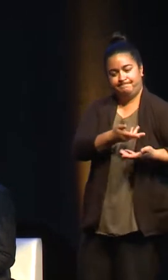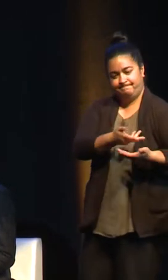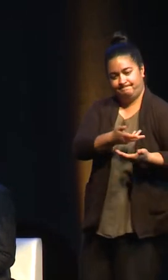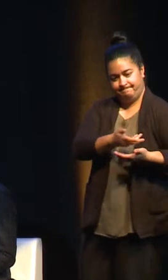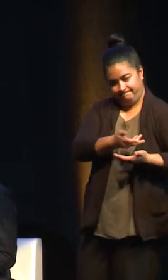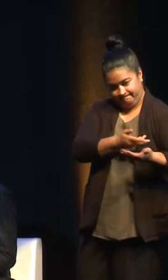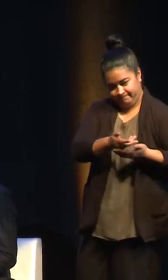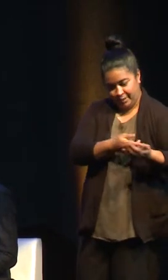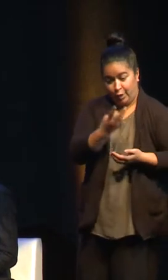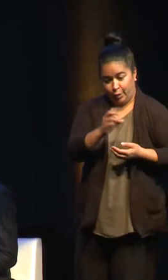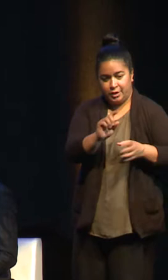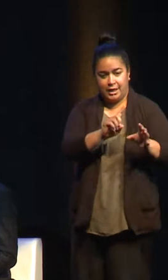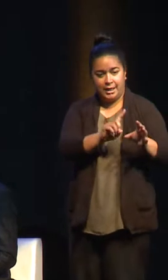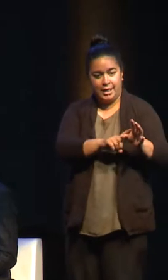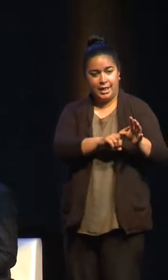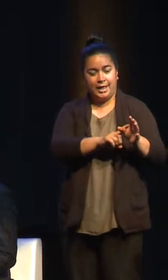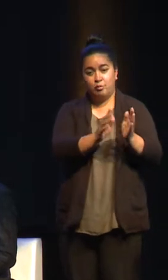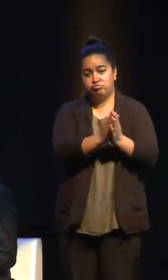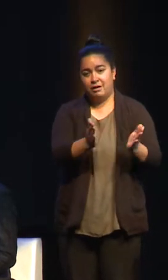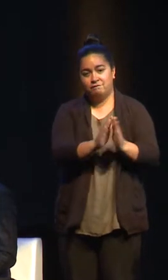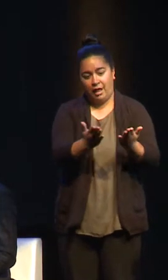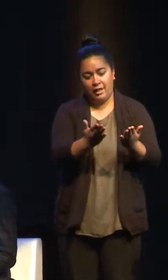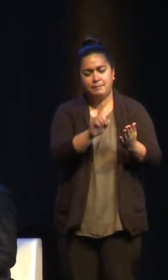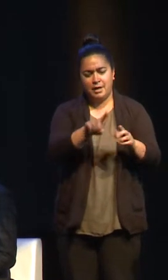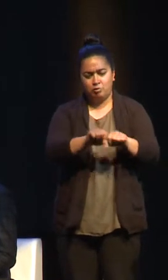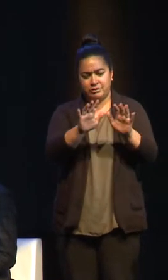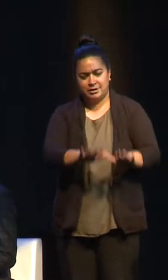year profile but we actually chunk it down into manageable things now because I think